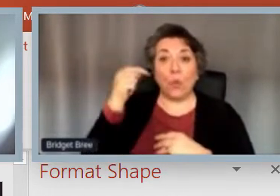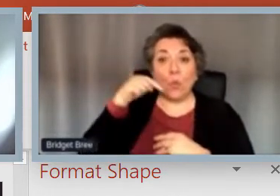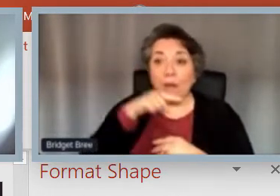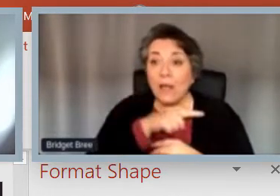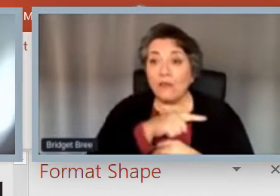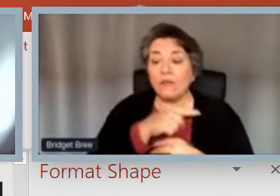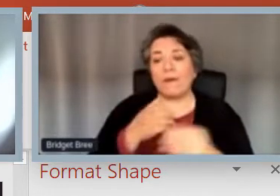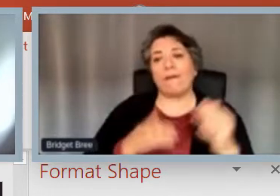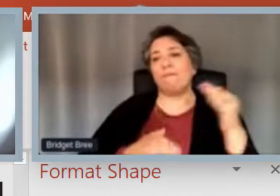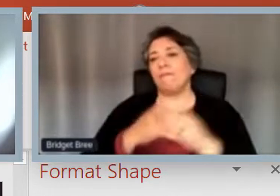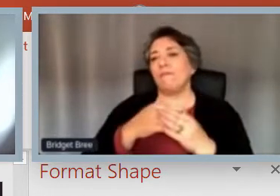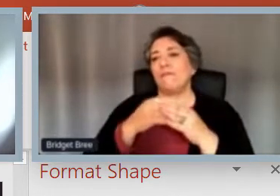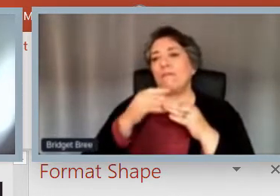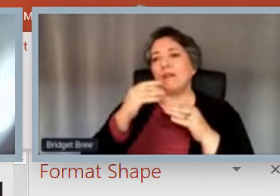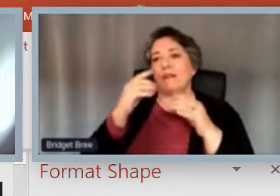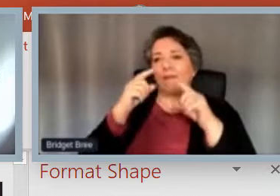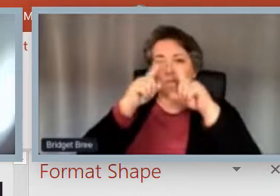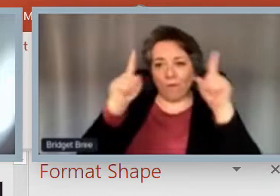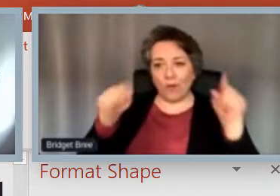very well, because it made that layer invisible.